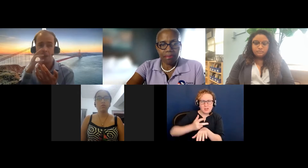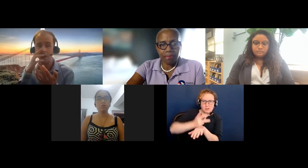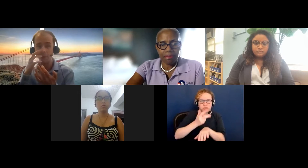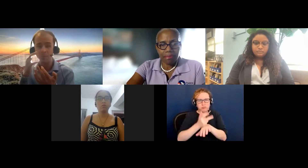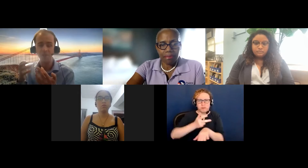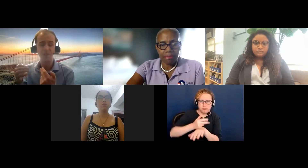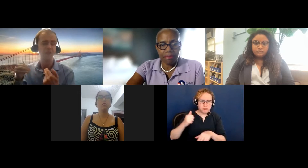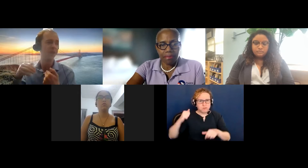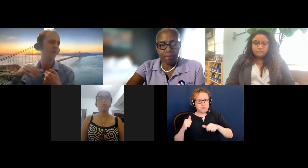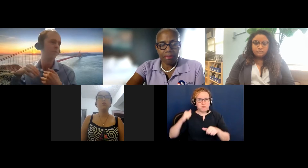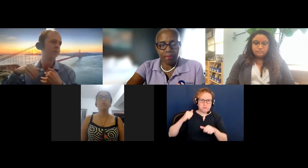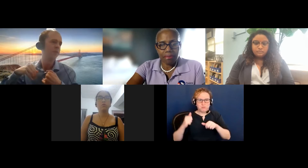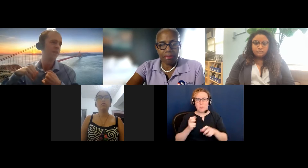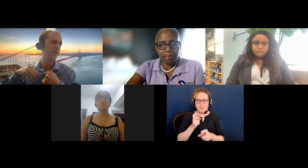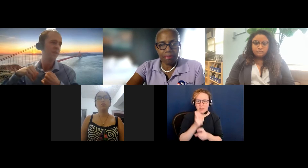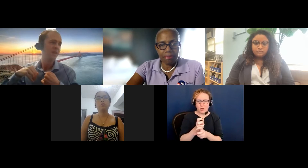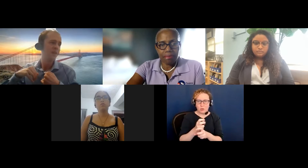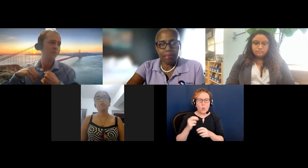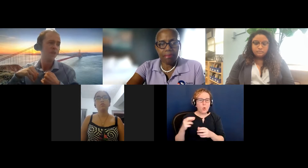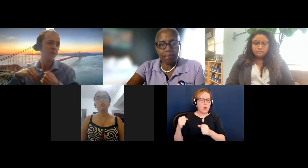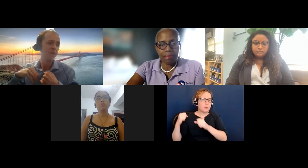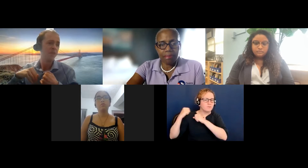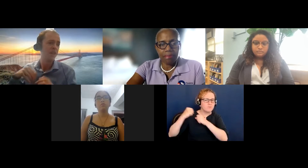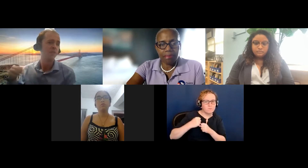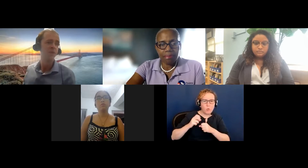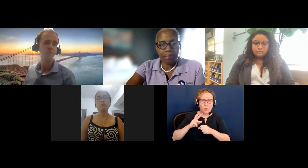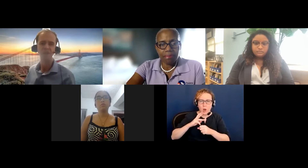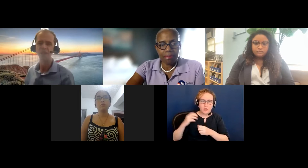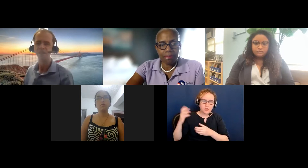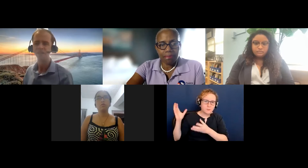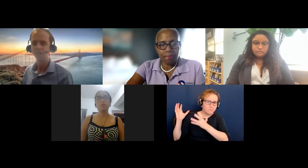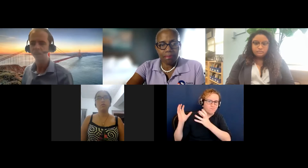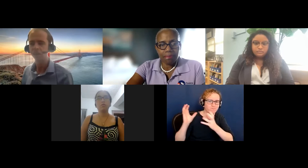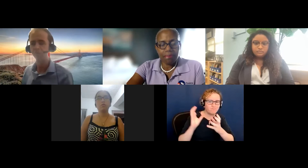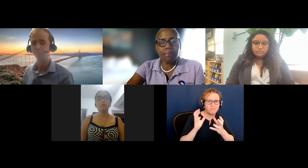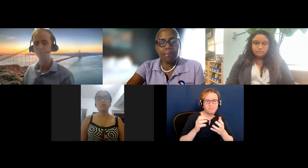I recommend setting yourself up for success at the beginning by applying for something that is